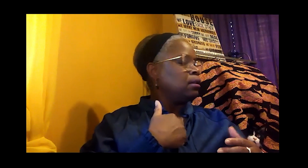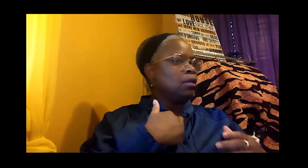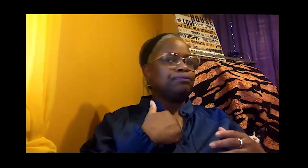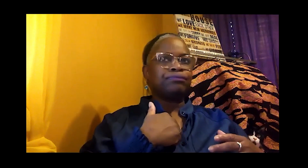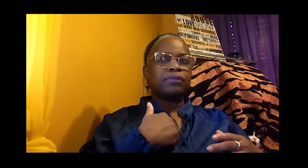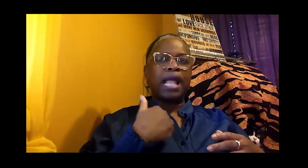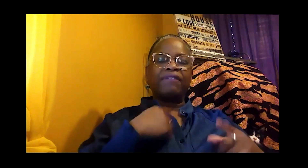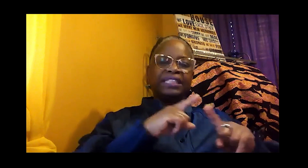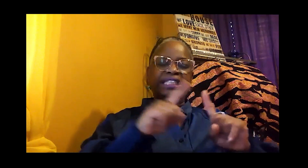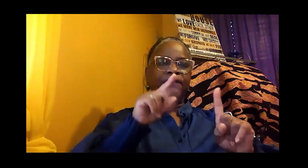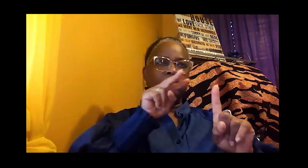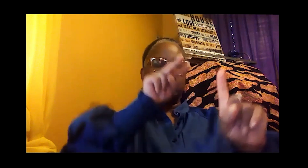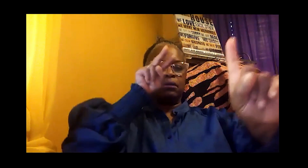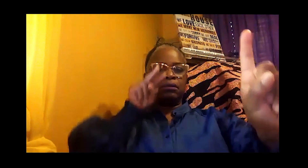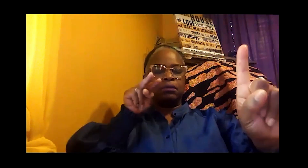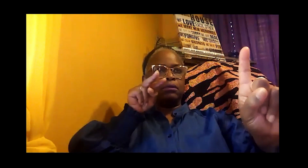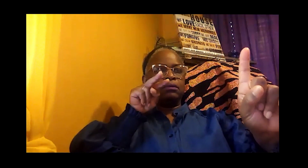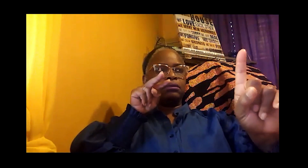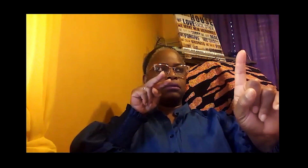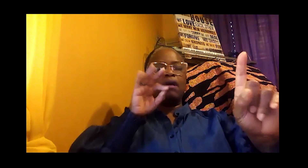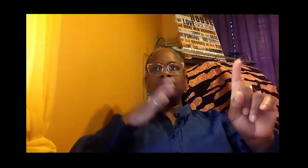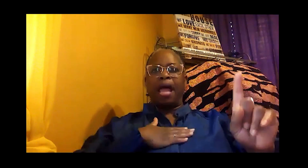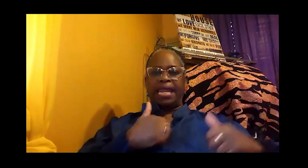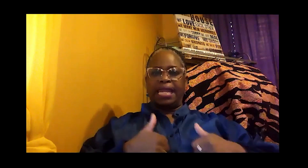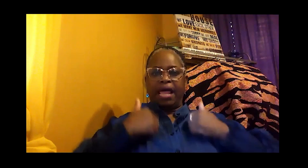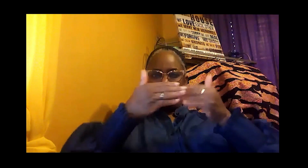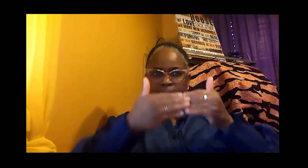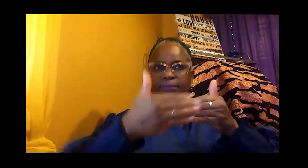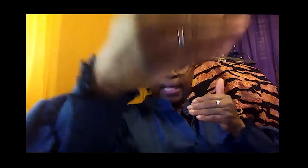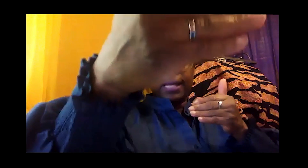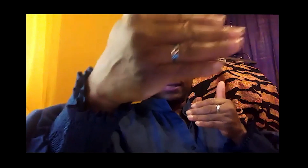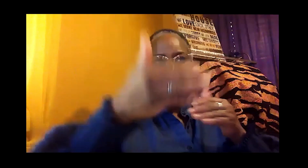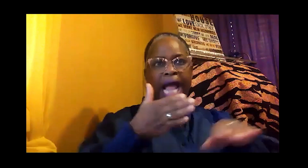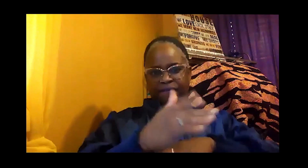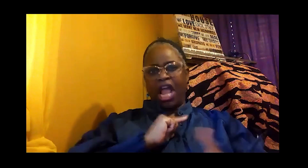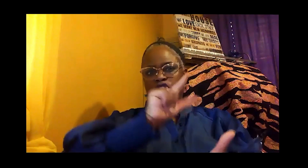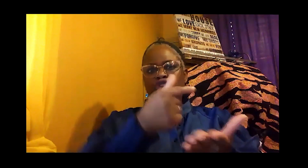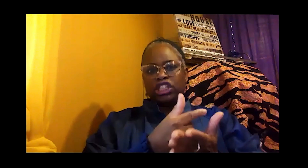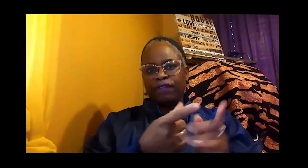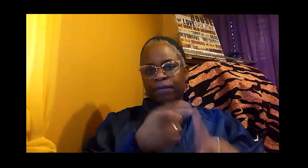York - that experience assisted me with becoming a stronger person. I now could step back and acquire